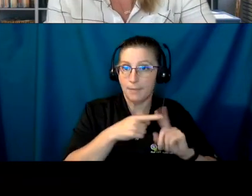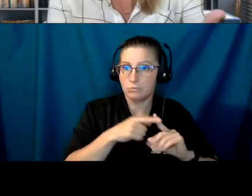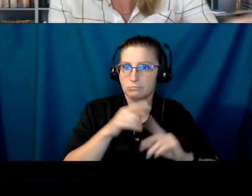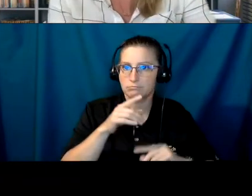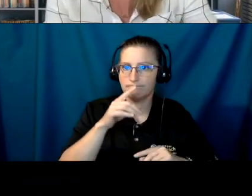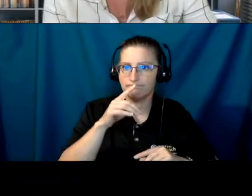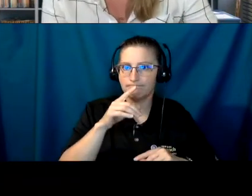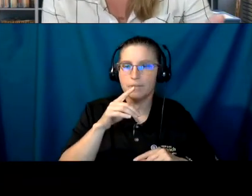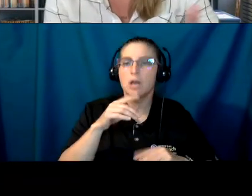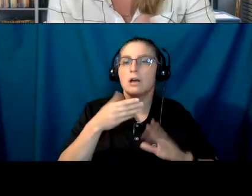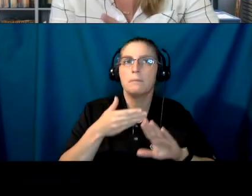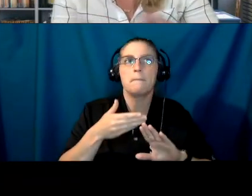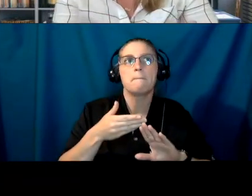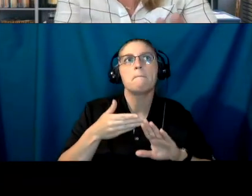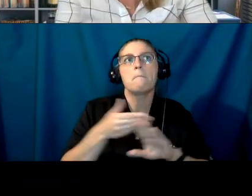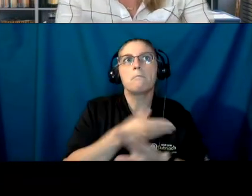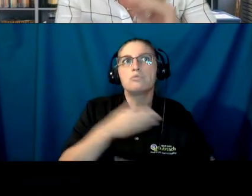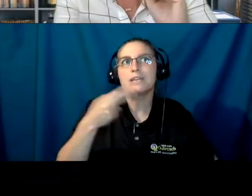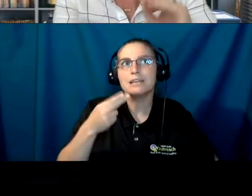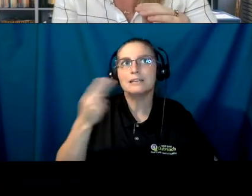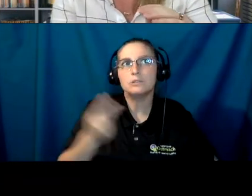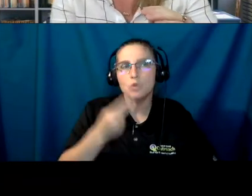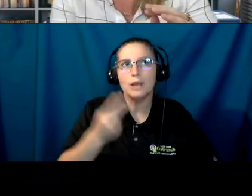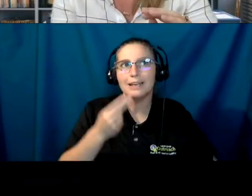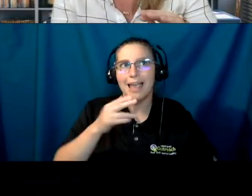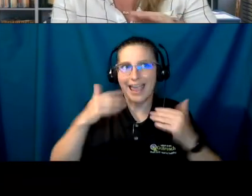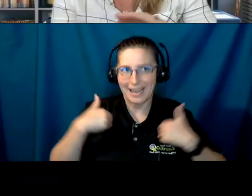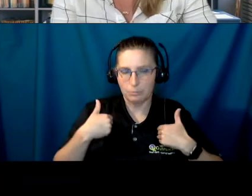oh prehistoric animals that was his favorite topic. So if you ever got him on that topic,